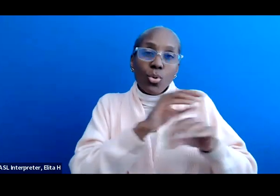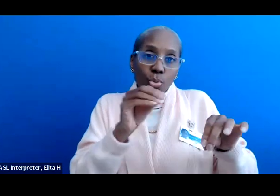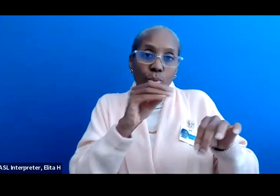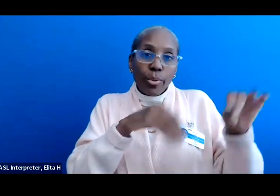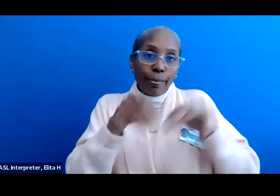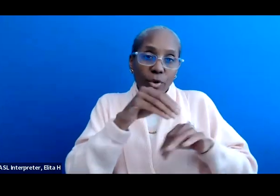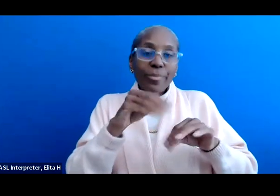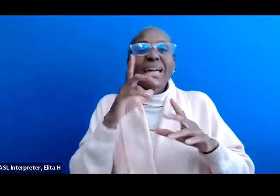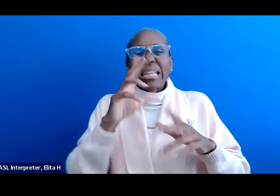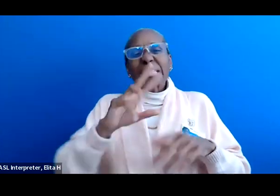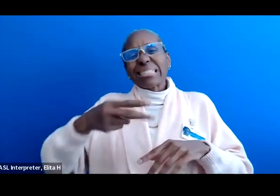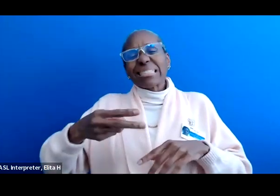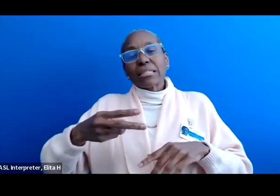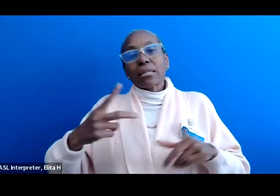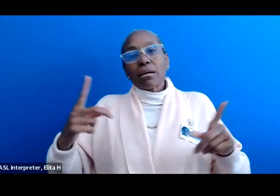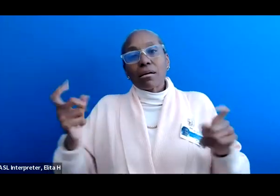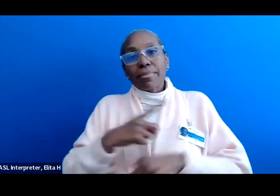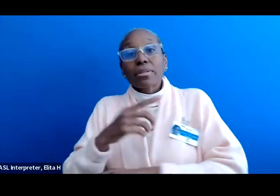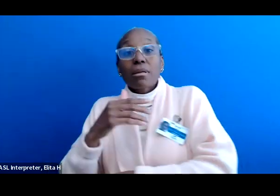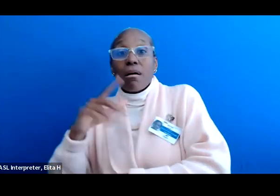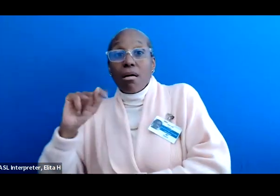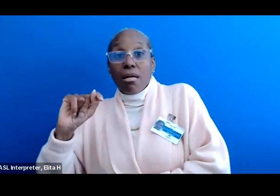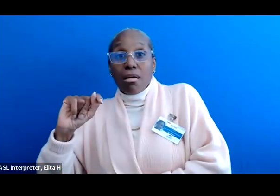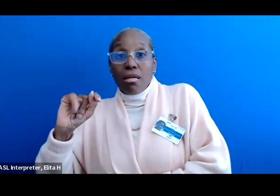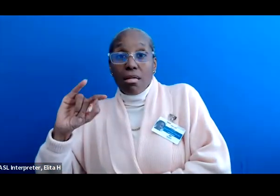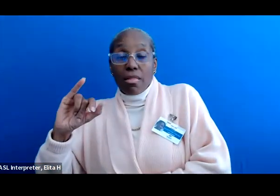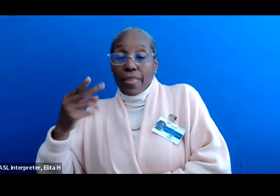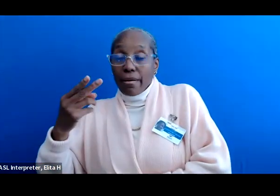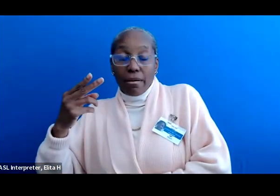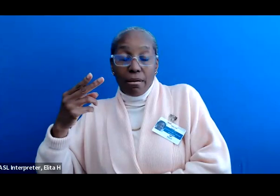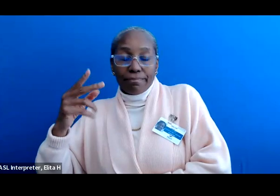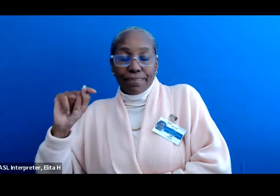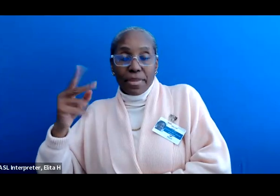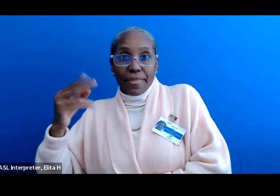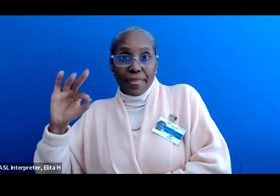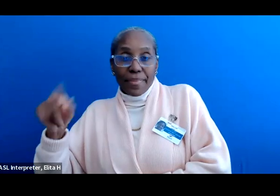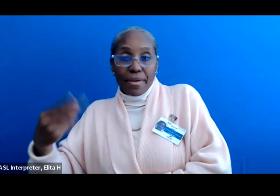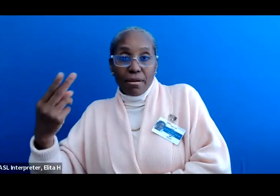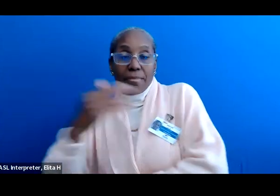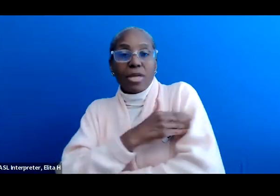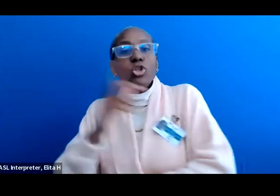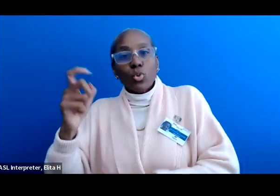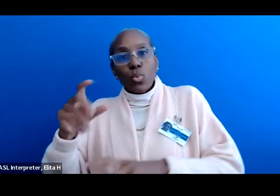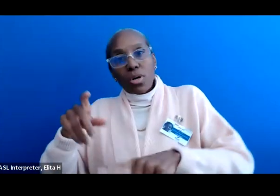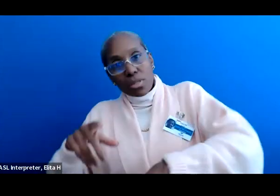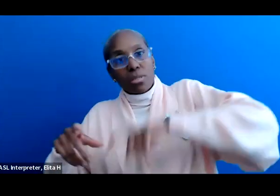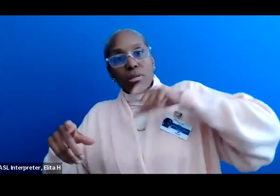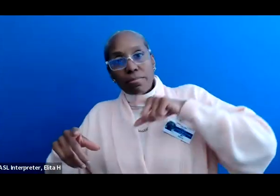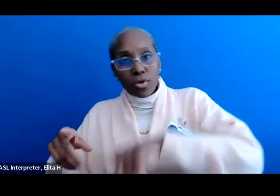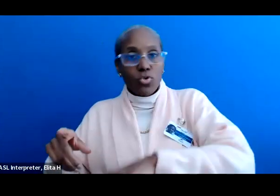So you want to move those thigh muscles around. You want to exercise those. If you can do it a couple of times a day, all the better, but moving